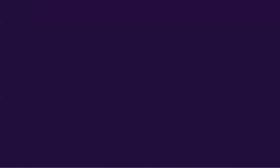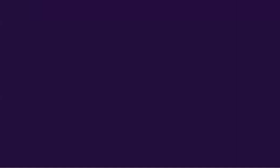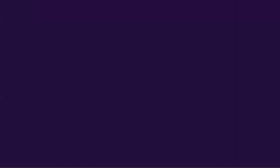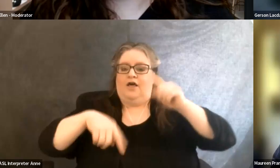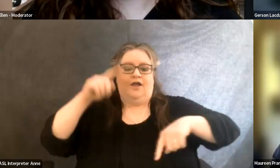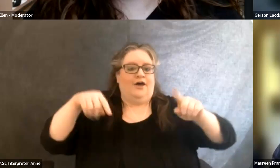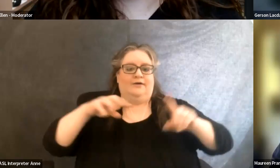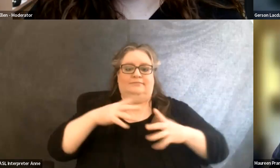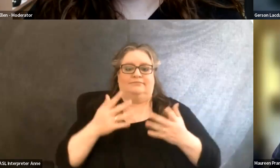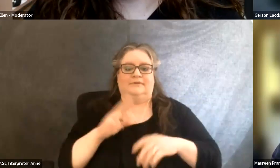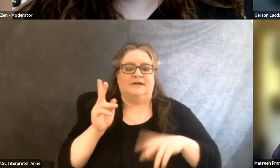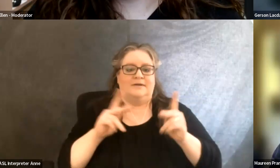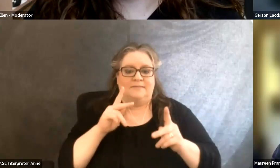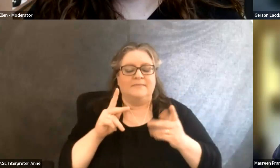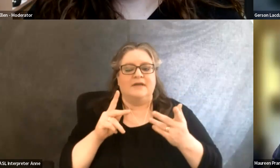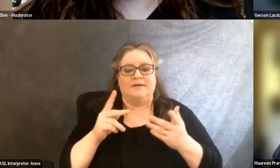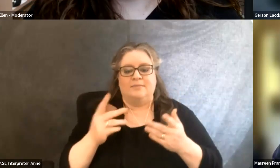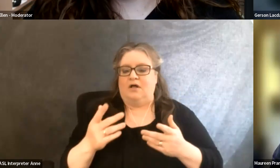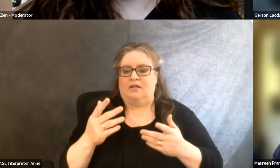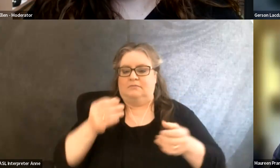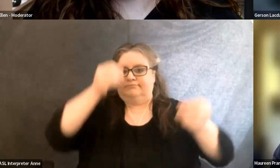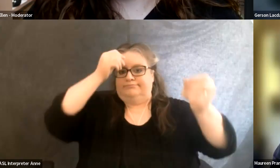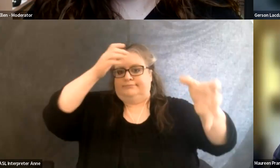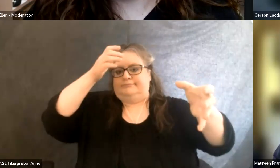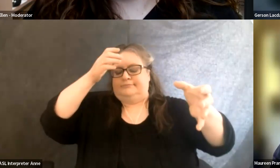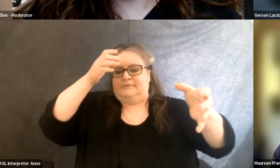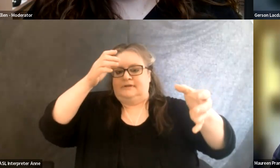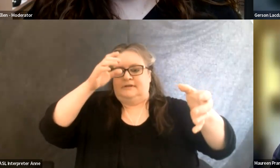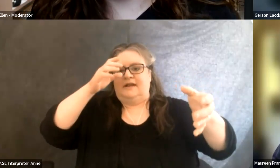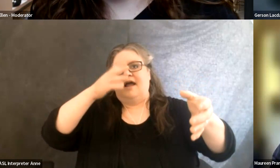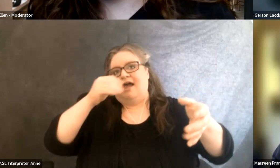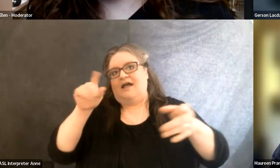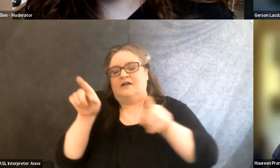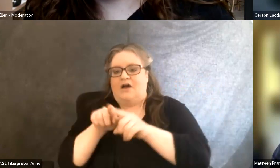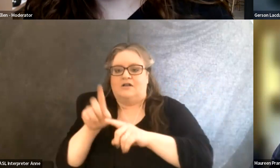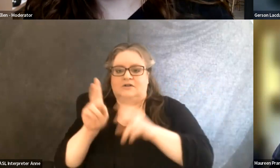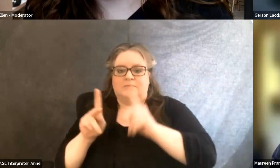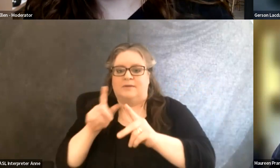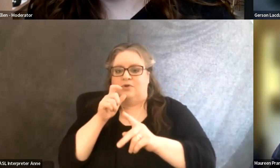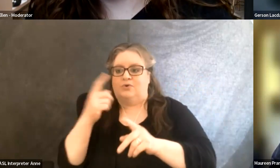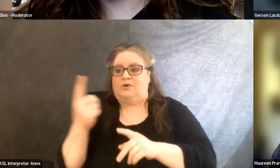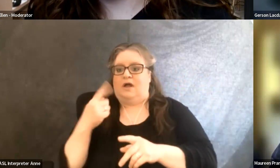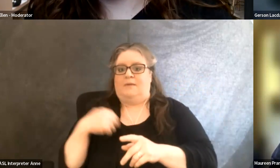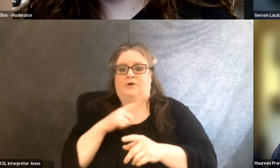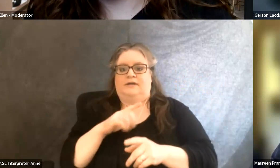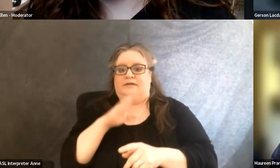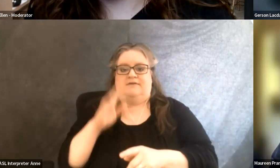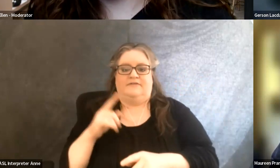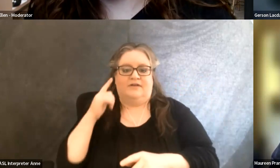from people that are very knowledgeable to people who come to us and they've never heard of WCAG